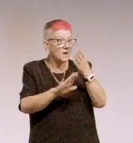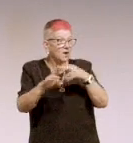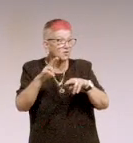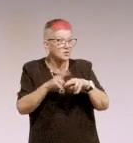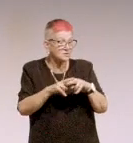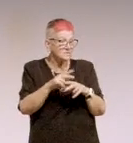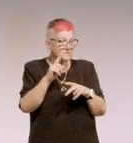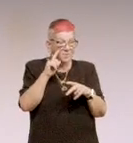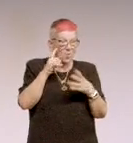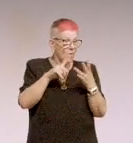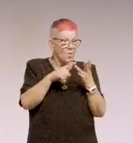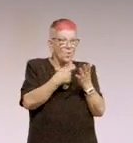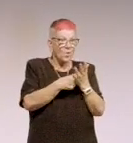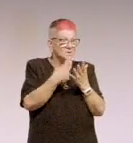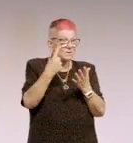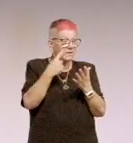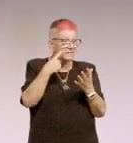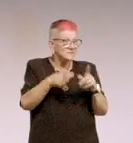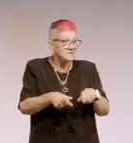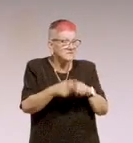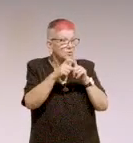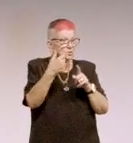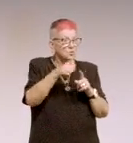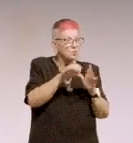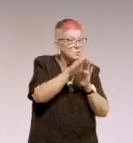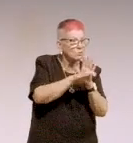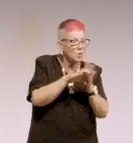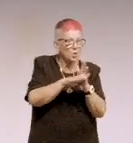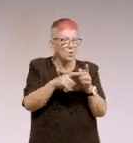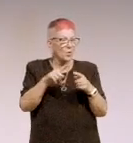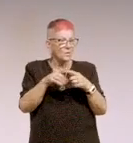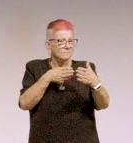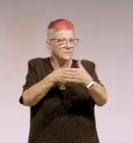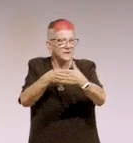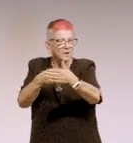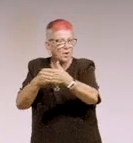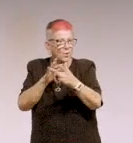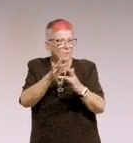computer, someone might have an arm injury, and can't touch a.